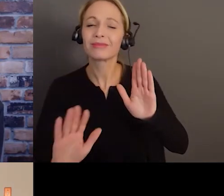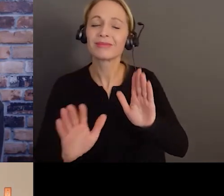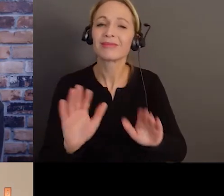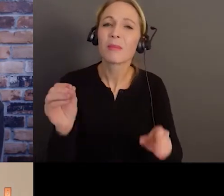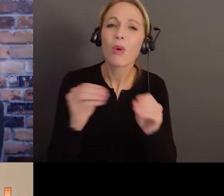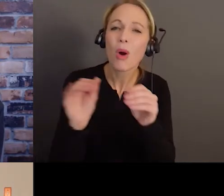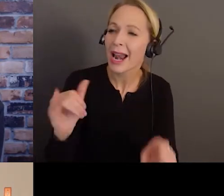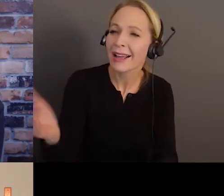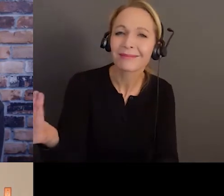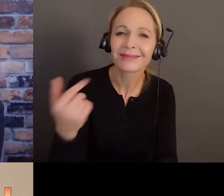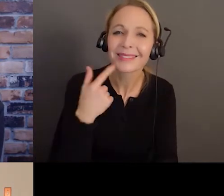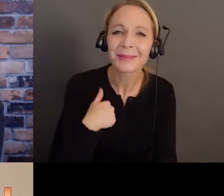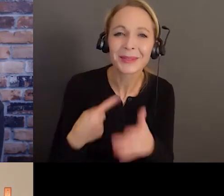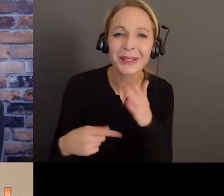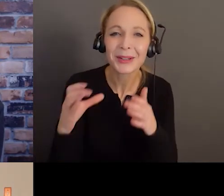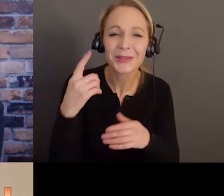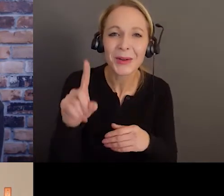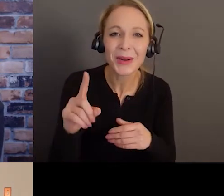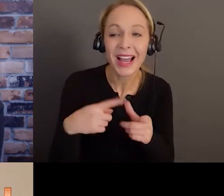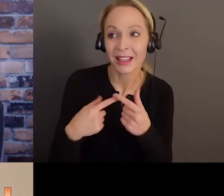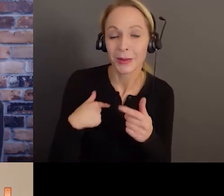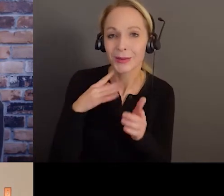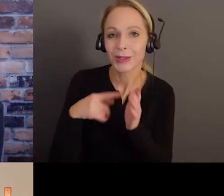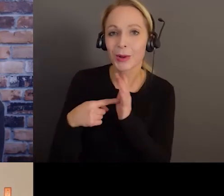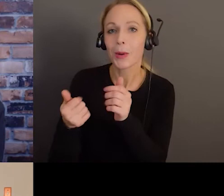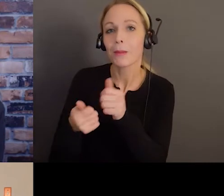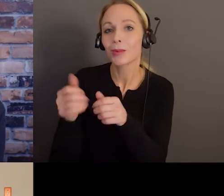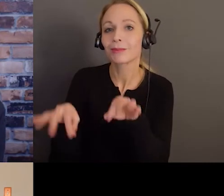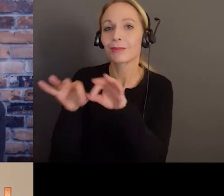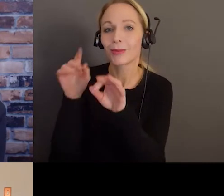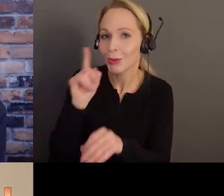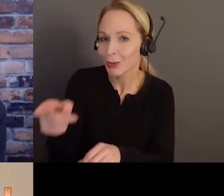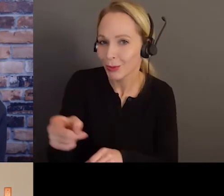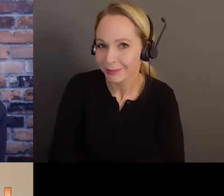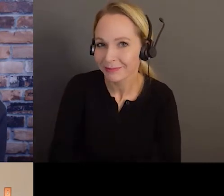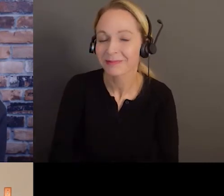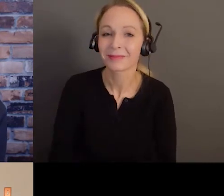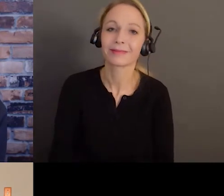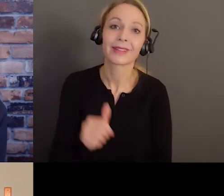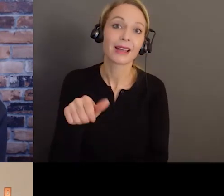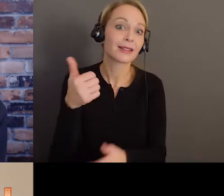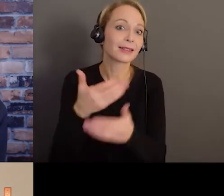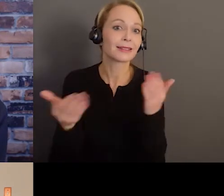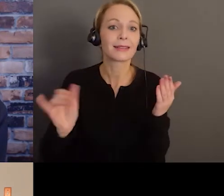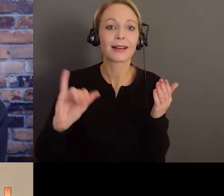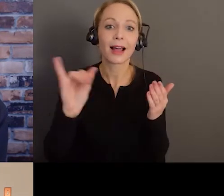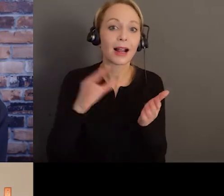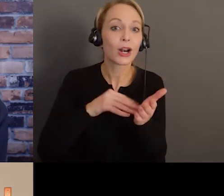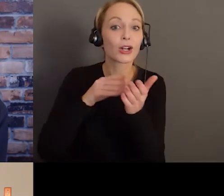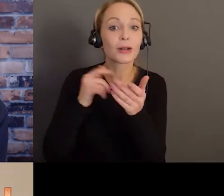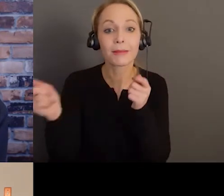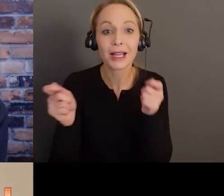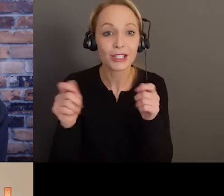YOU WHAT IS MOST RELEVANT TO YOU. OTHER THINGS ARE LIKE LEARNING MANAGEMENT SYSTEMS.